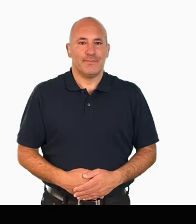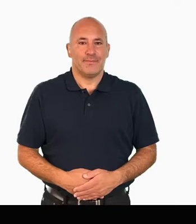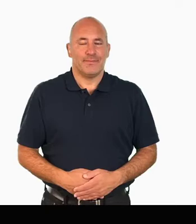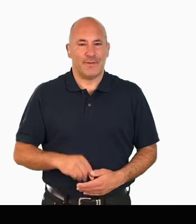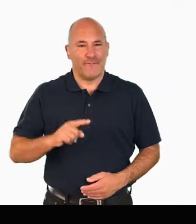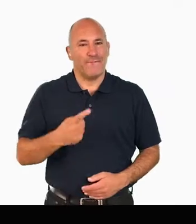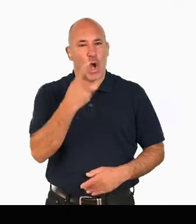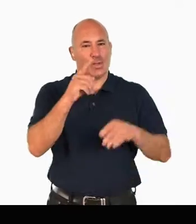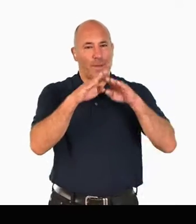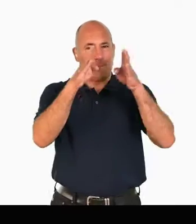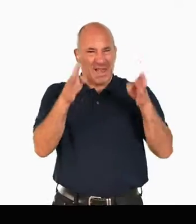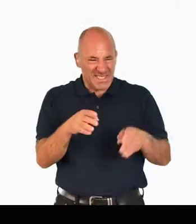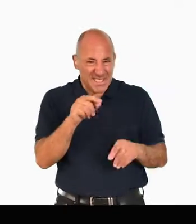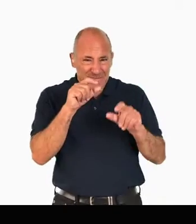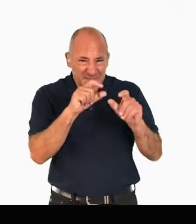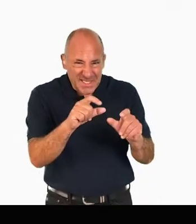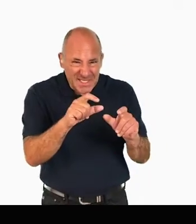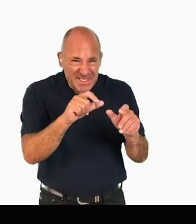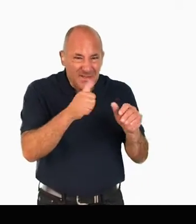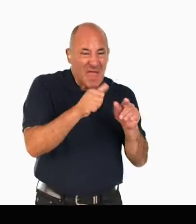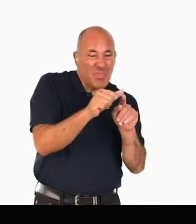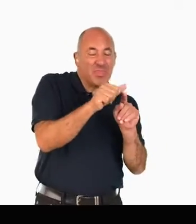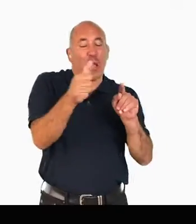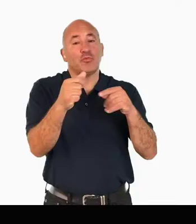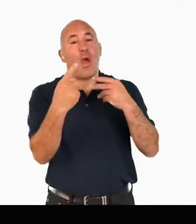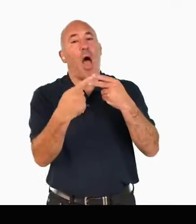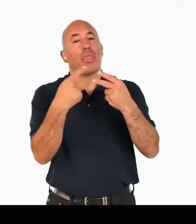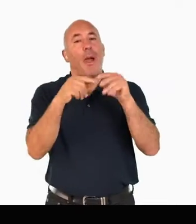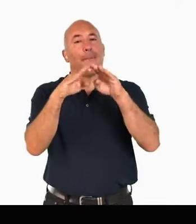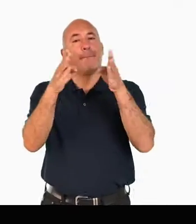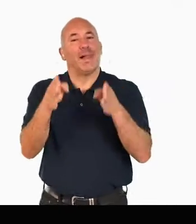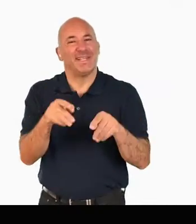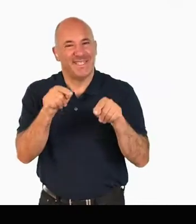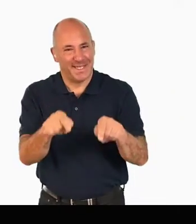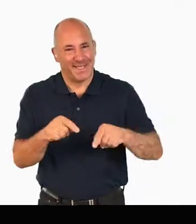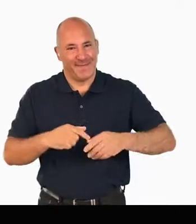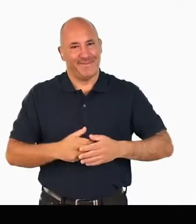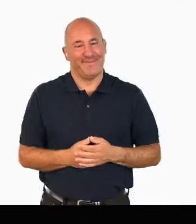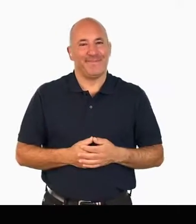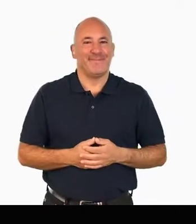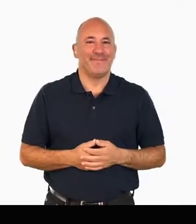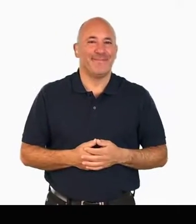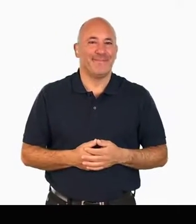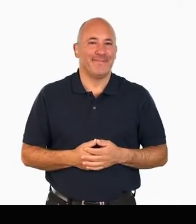It was the first building in this bit, and then next door was the other building.